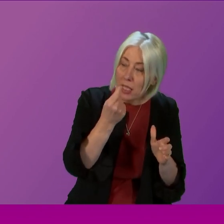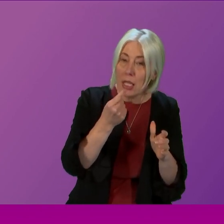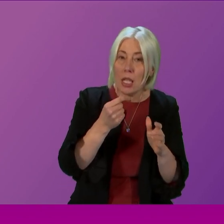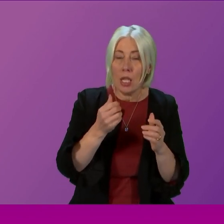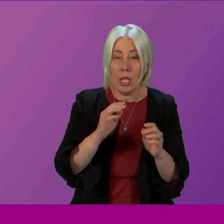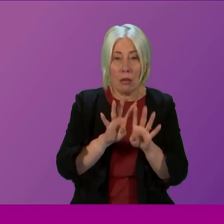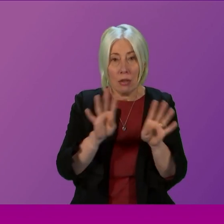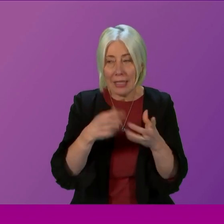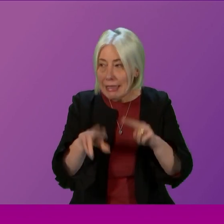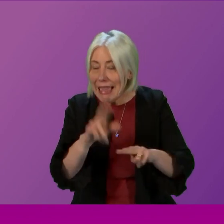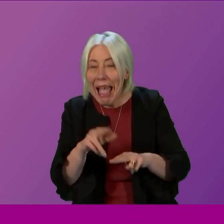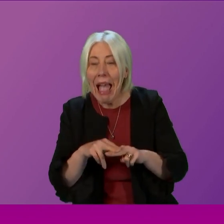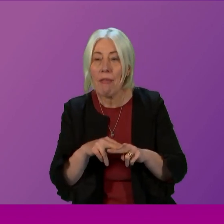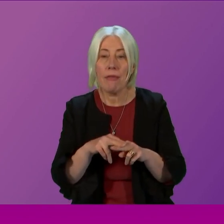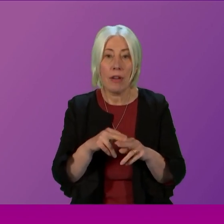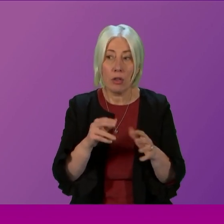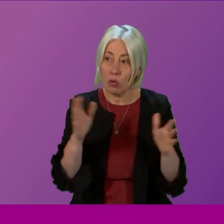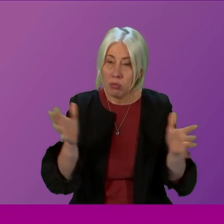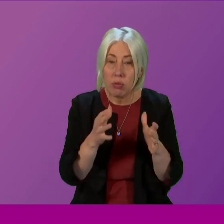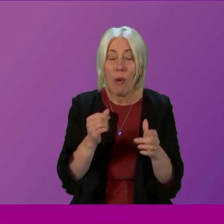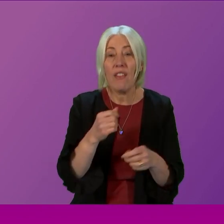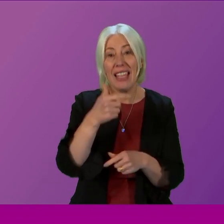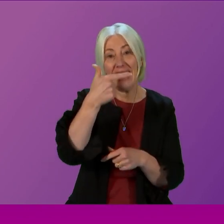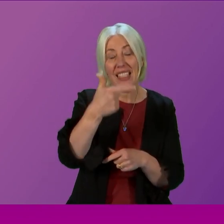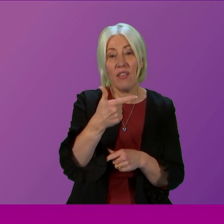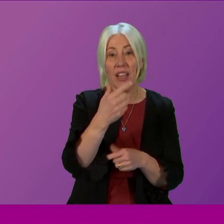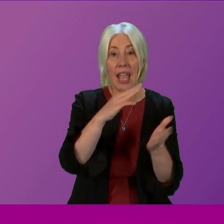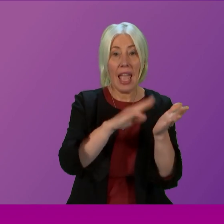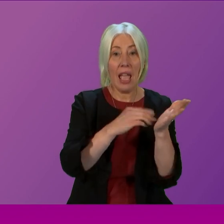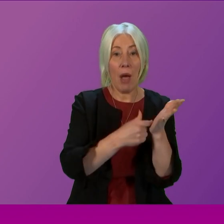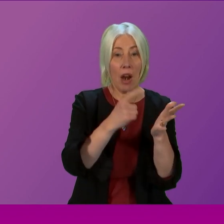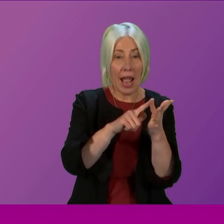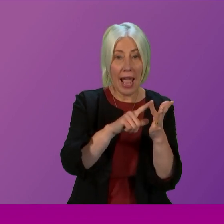including the use of seven mobile MRI and five mobile CT scanners to provide